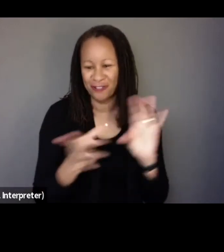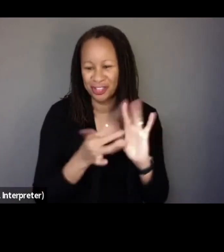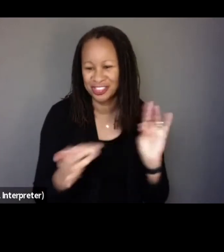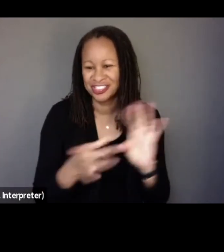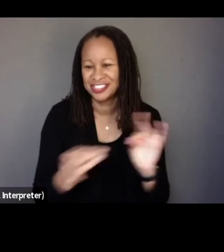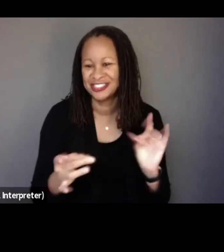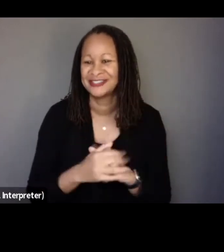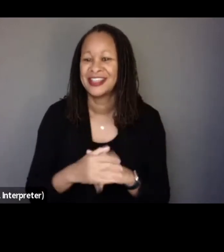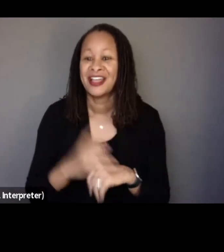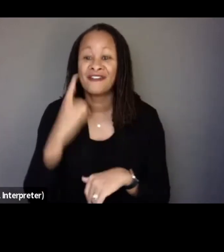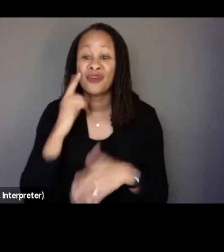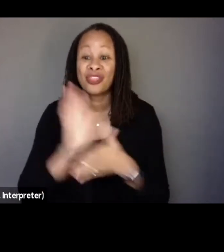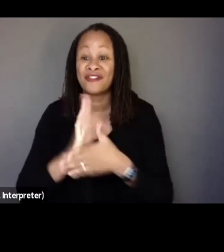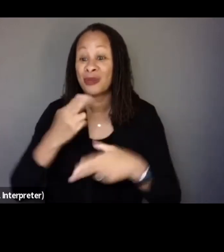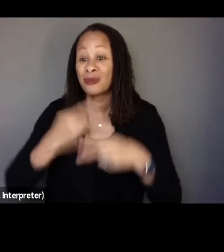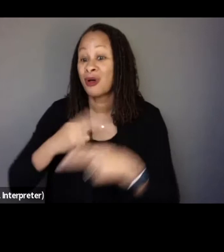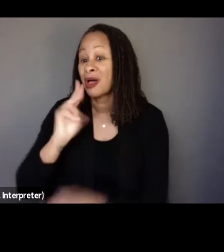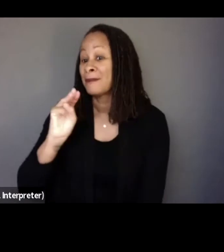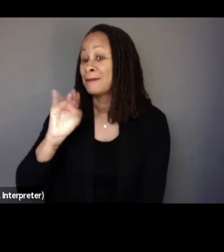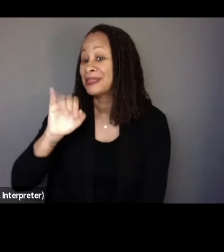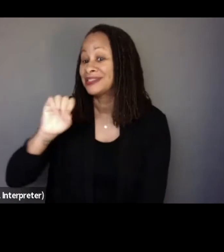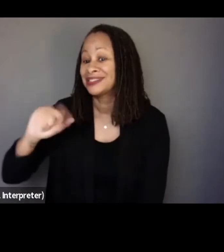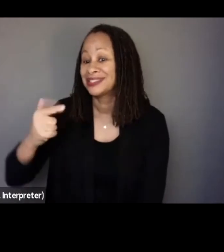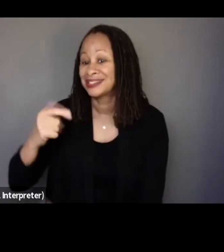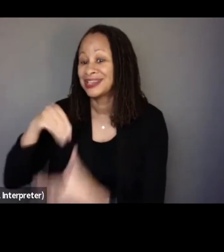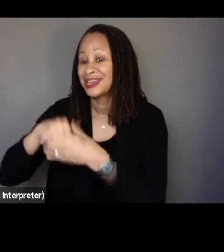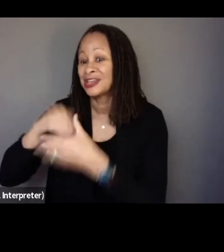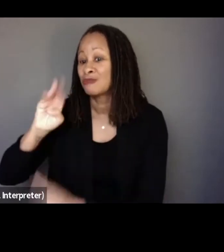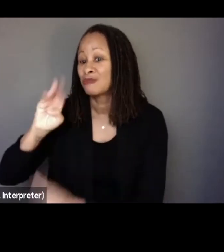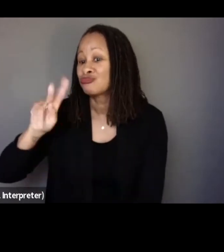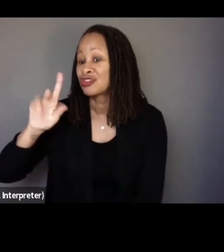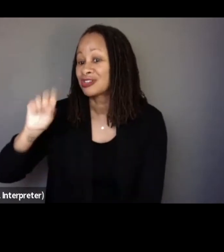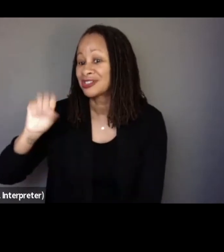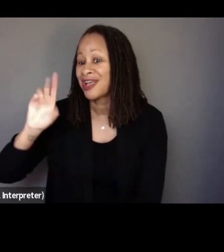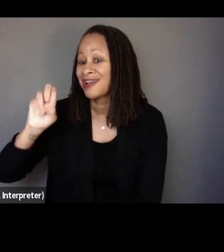for the film "Missing in Brooks County." The conversation will be moderated